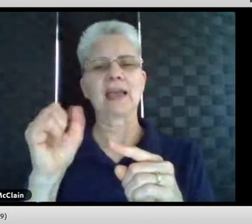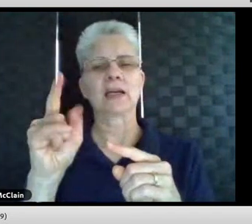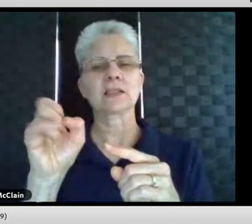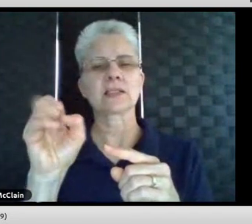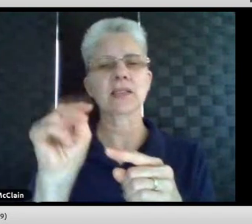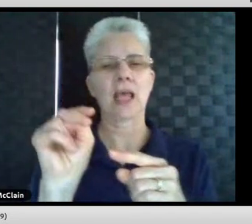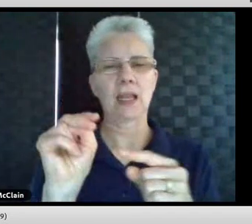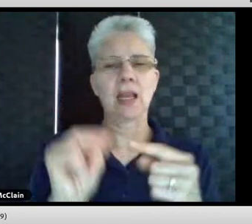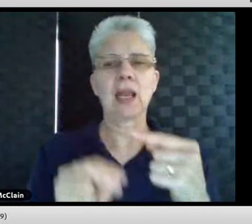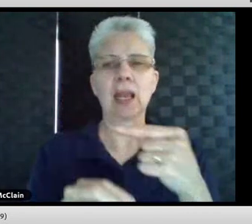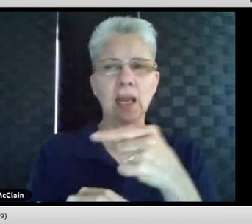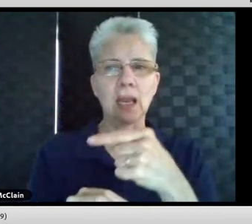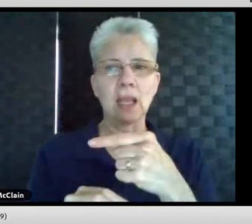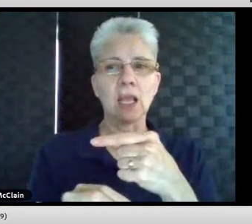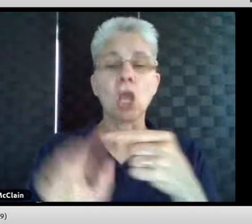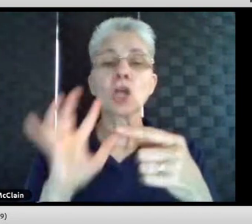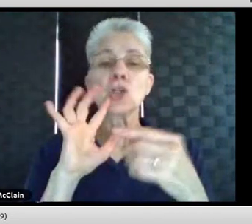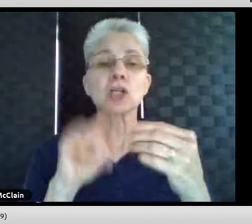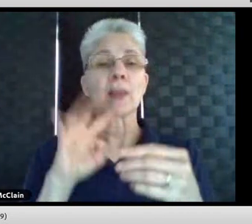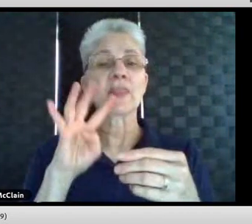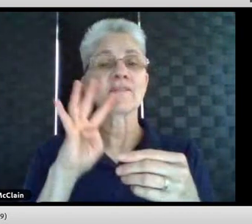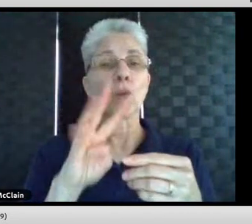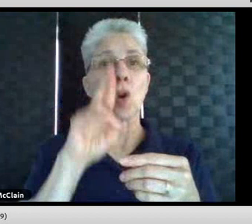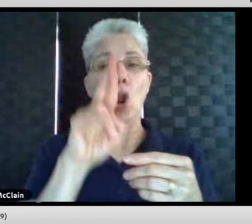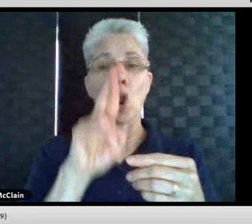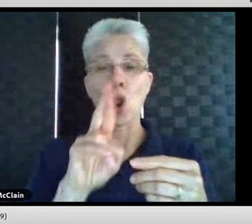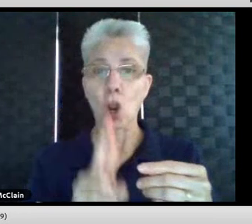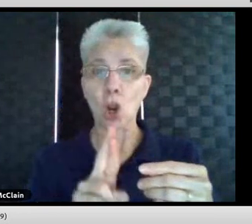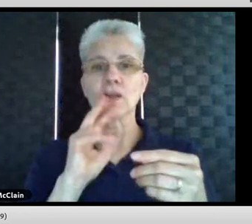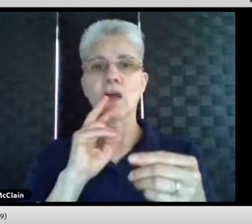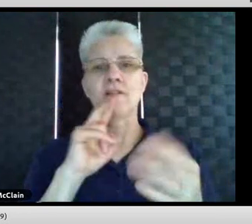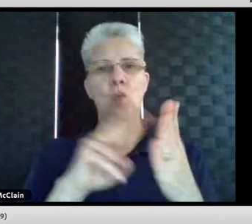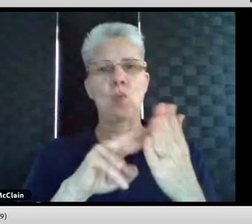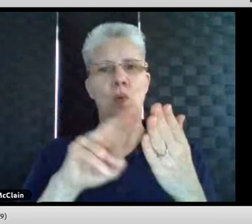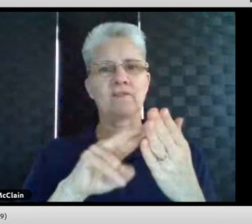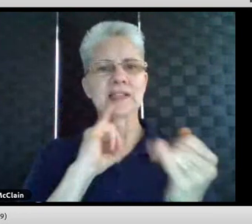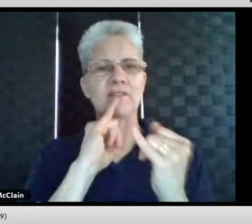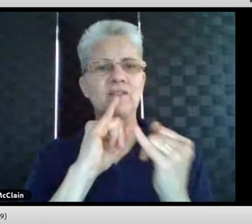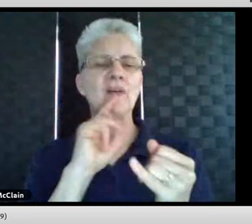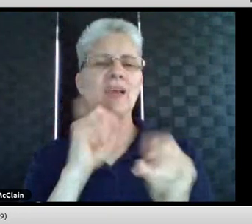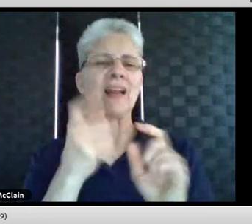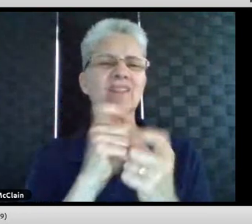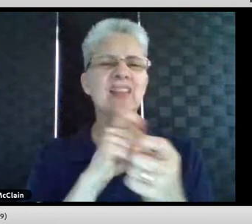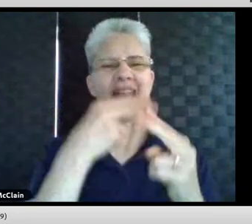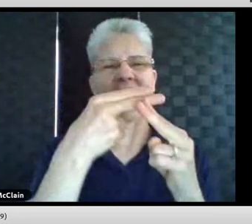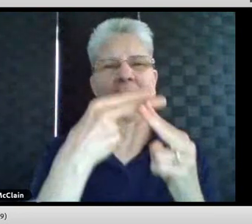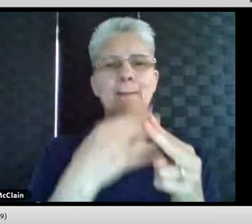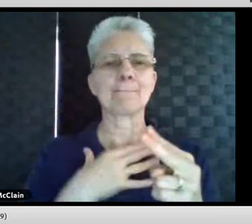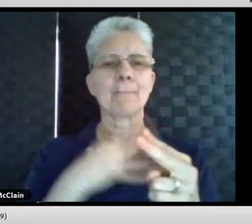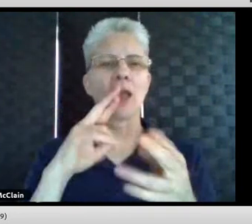and he talks about the four Rs of the reference interview, and I've renamed this my reference-interview Zen